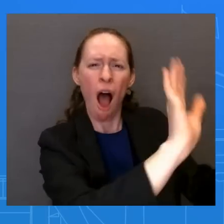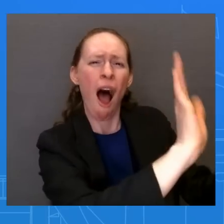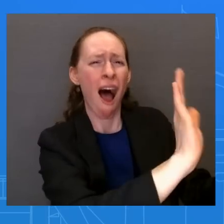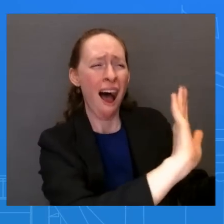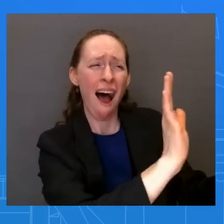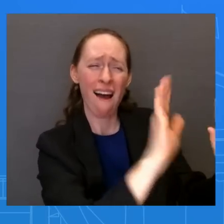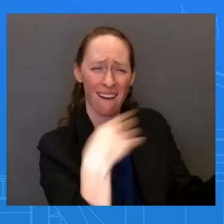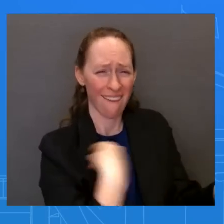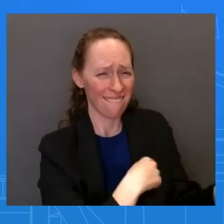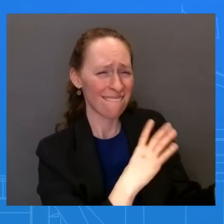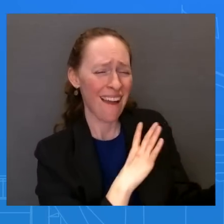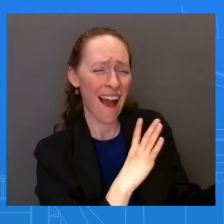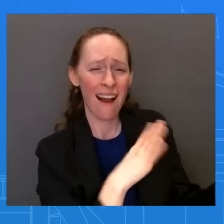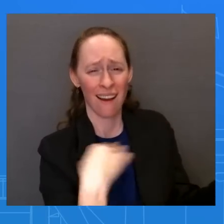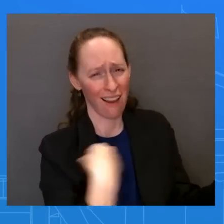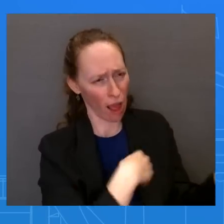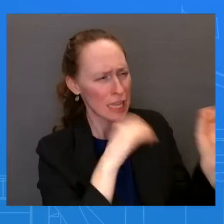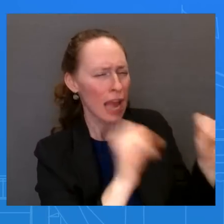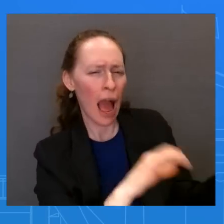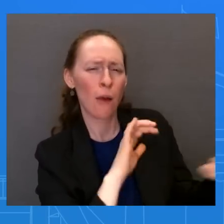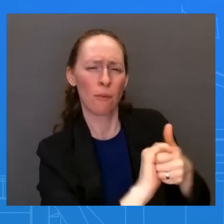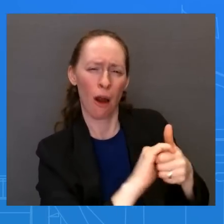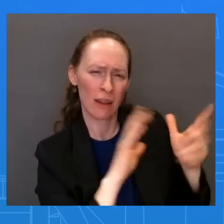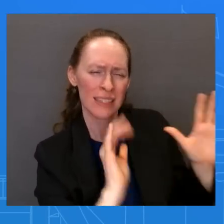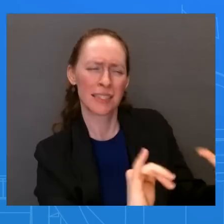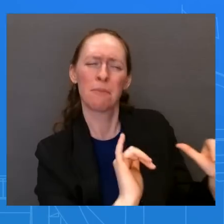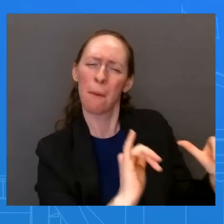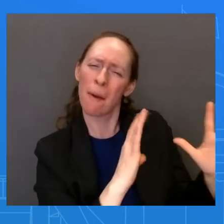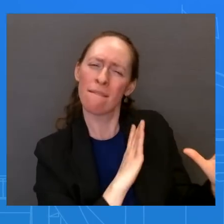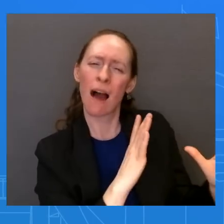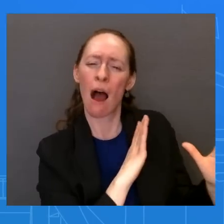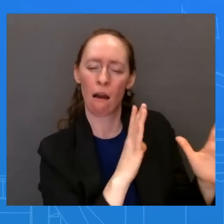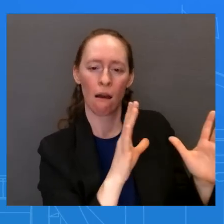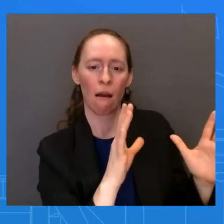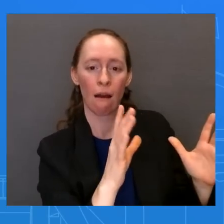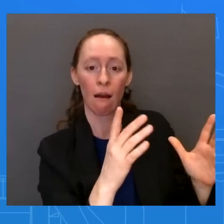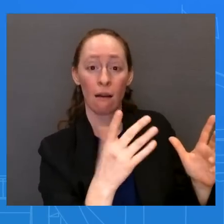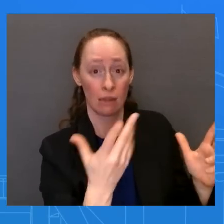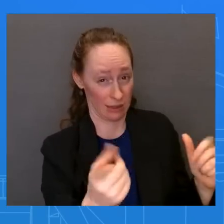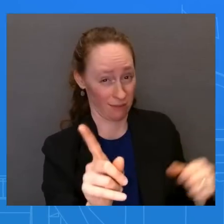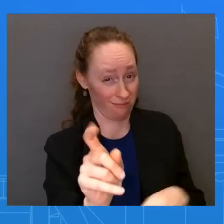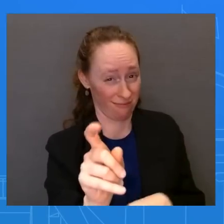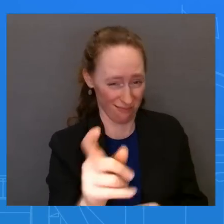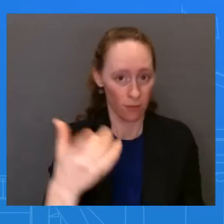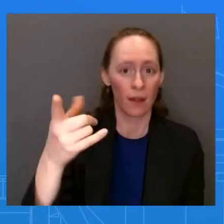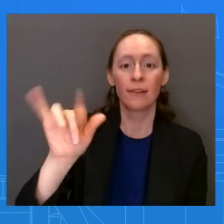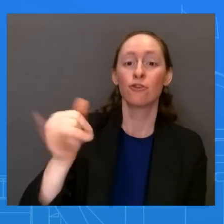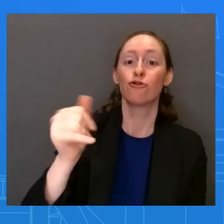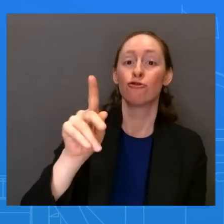for example, Jake Sullivan in Israel? Ms. Jean-Pierre: I'm -- I'm going to say this: The President takes classified information seriously.